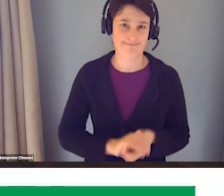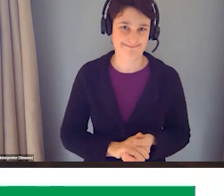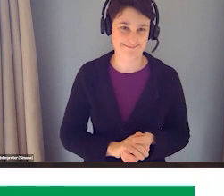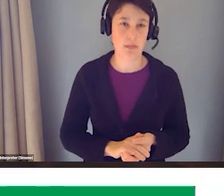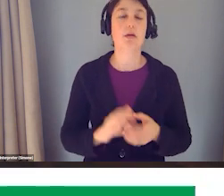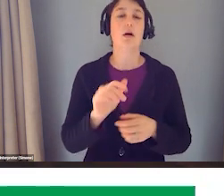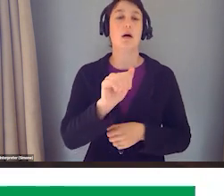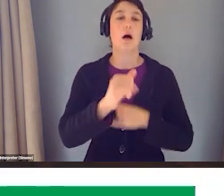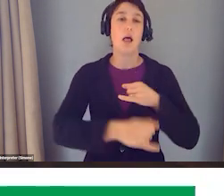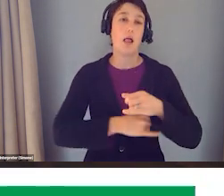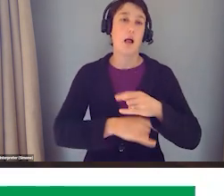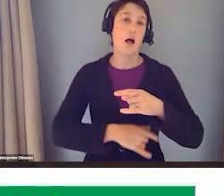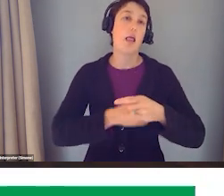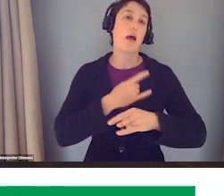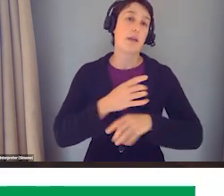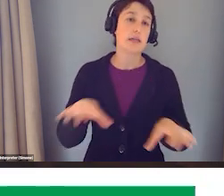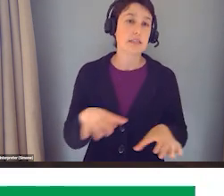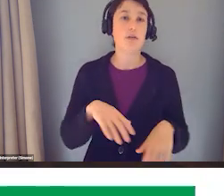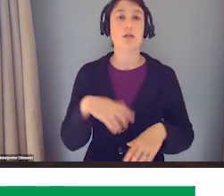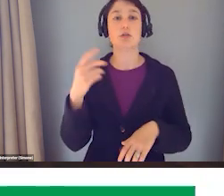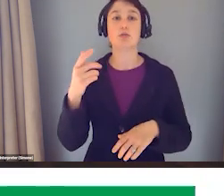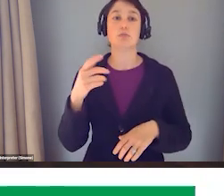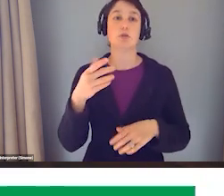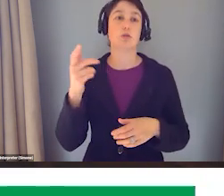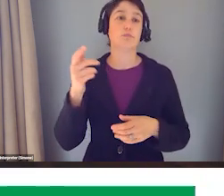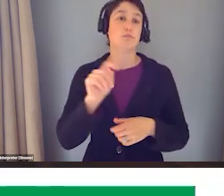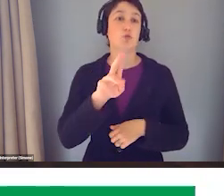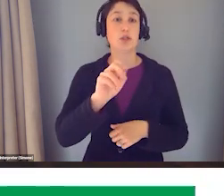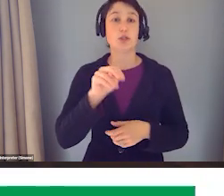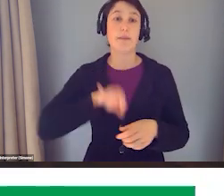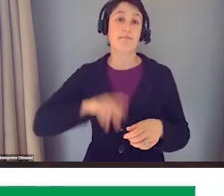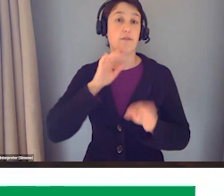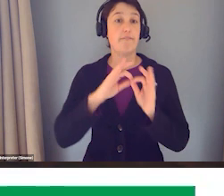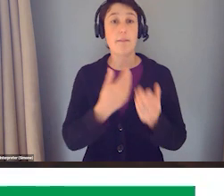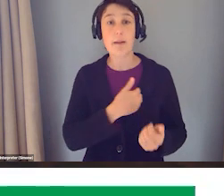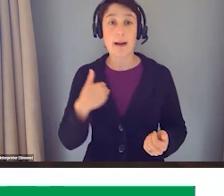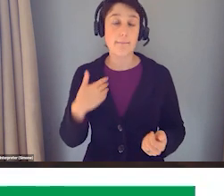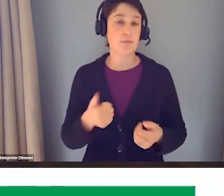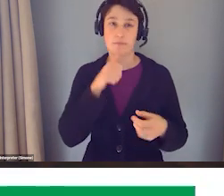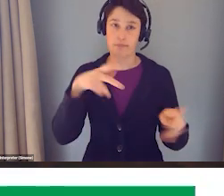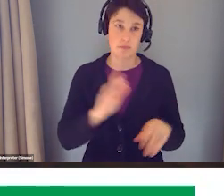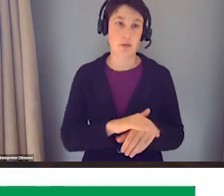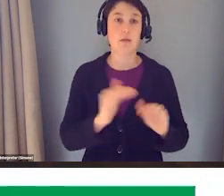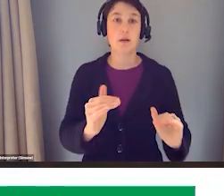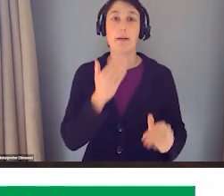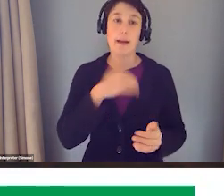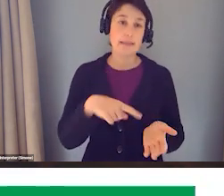that you can see below some unallowable costs that are allowable occasionally and with a lot